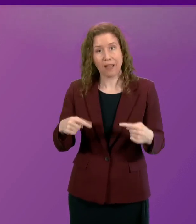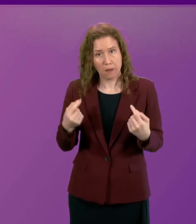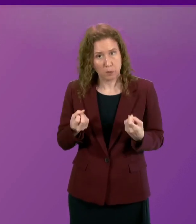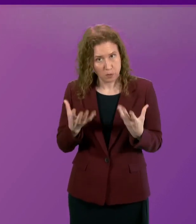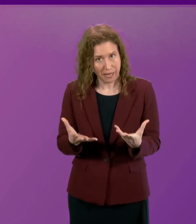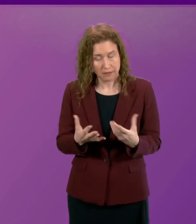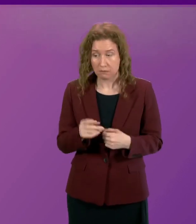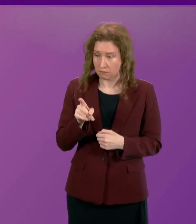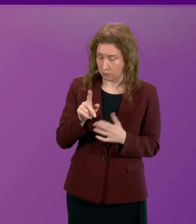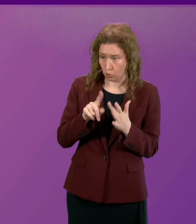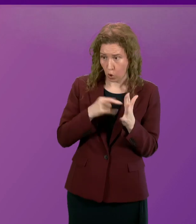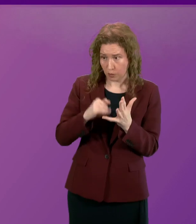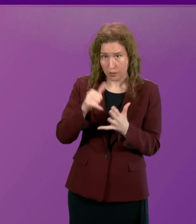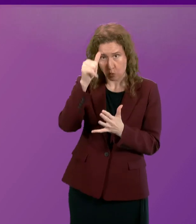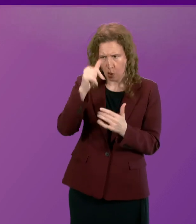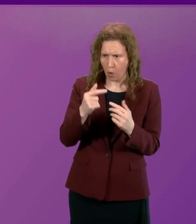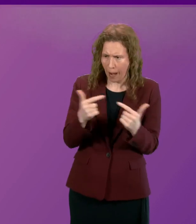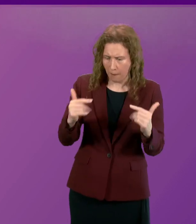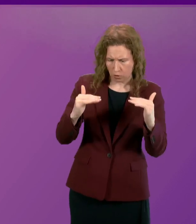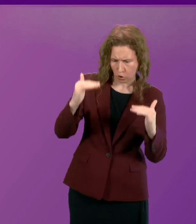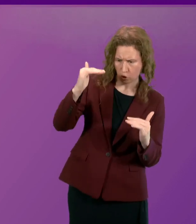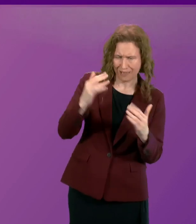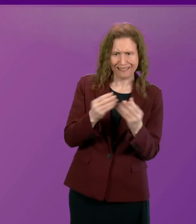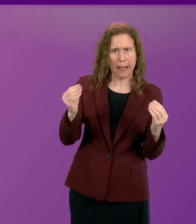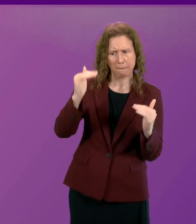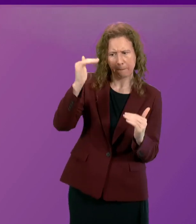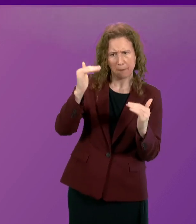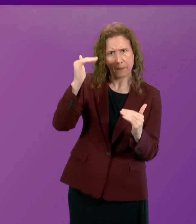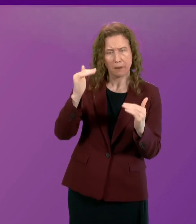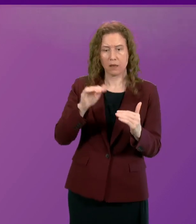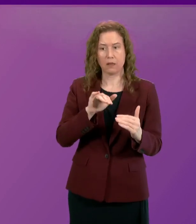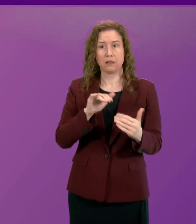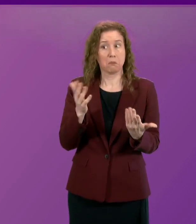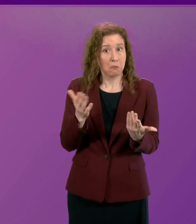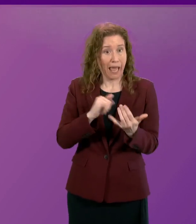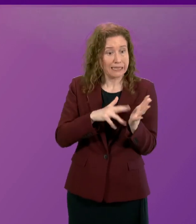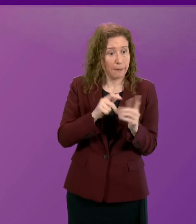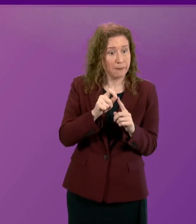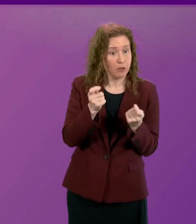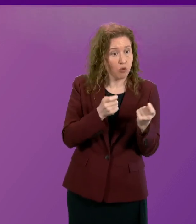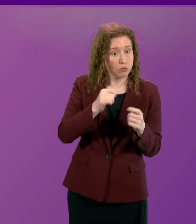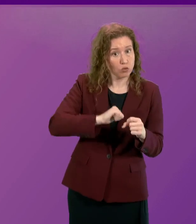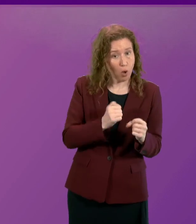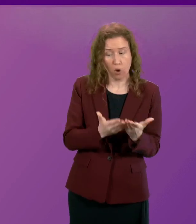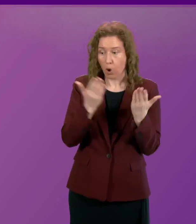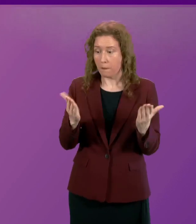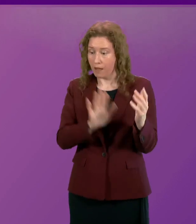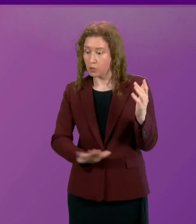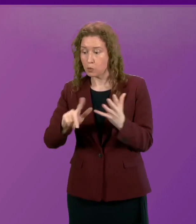Does John Swinney know the size of the economic performance gap between SNP-run Scotland and the rest of the UK?